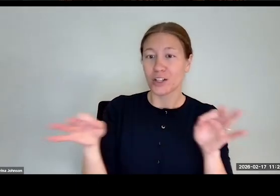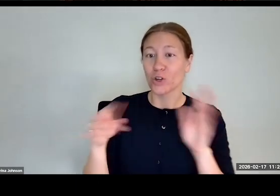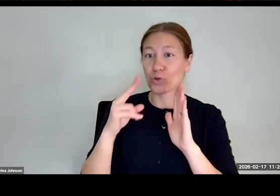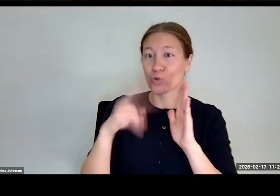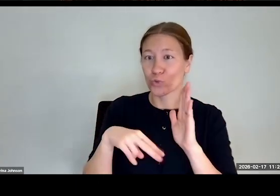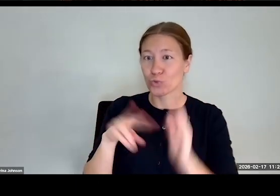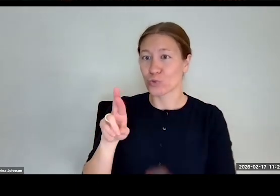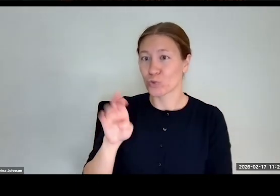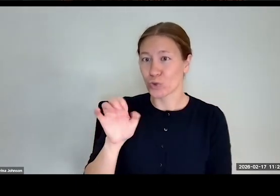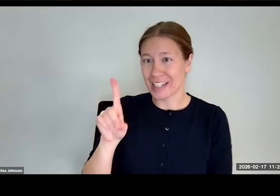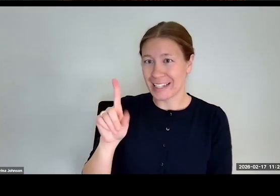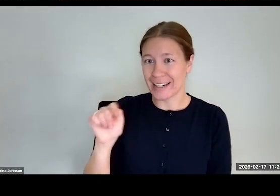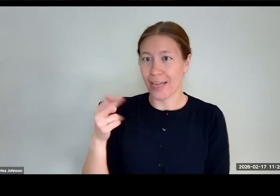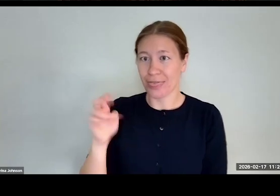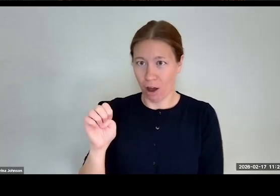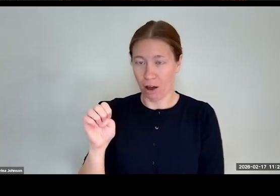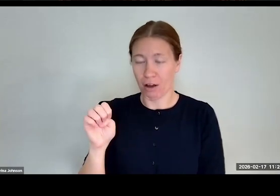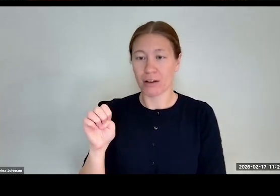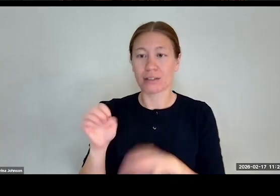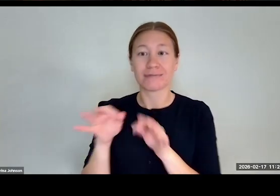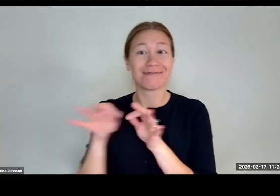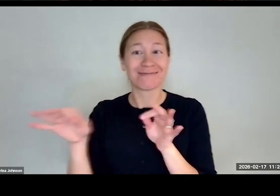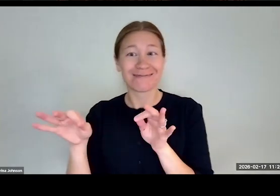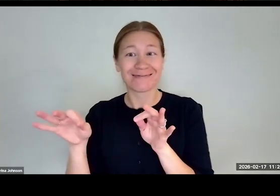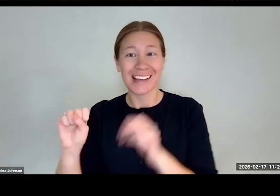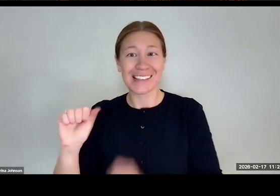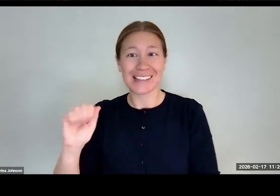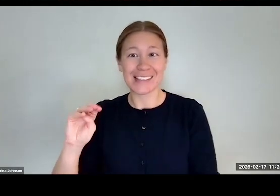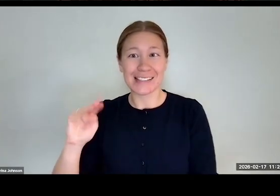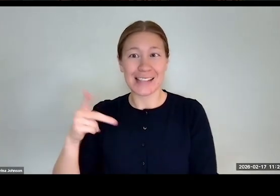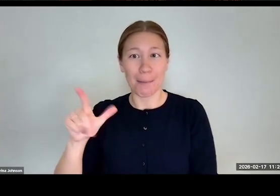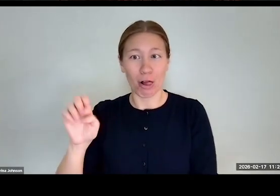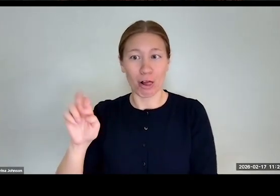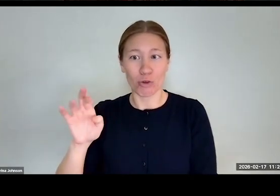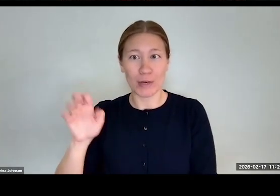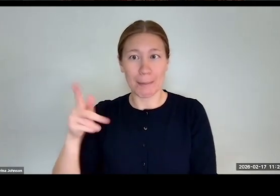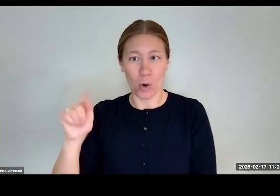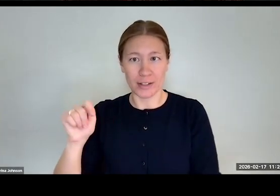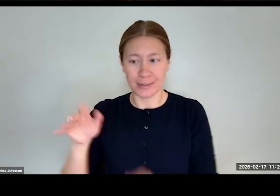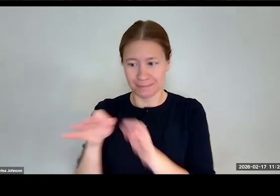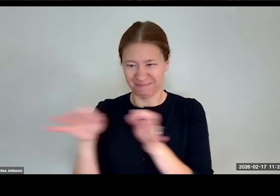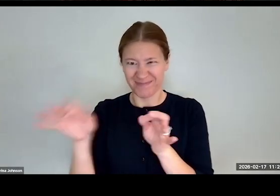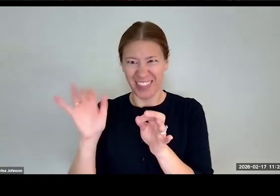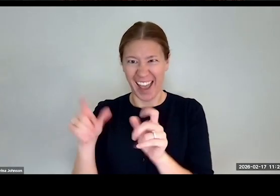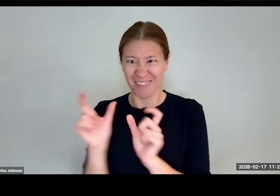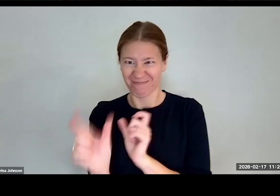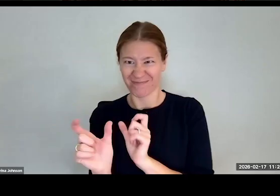And sample report is the link text and if you click the link, it redirects to a sample report so the users know where they're going.